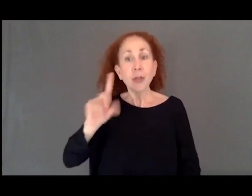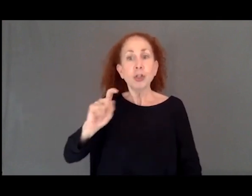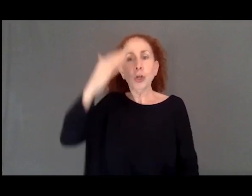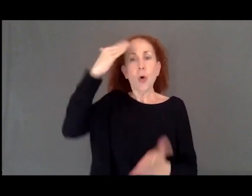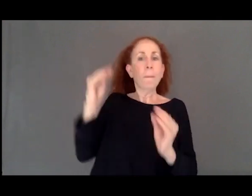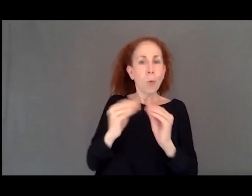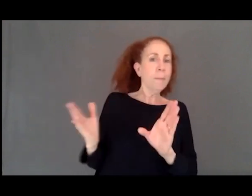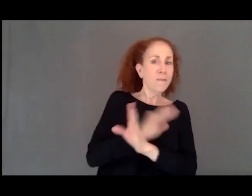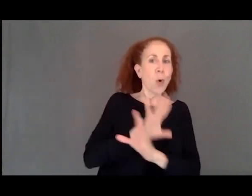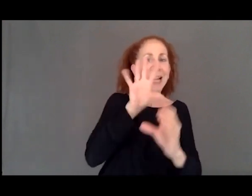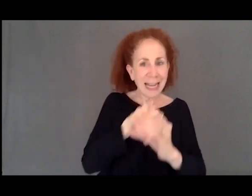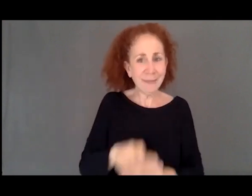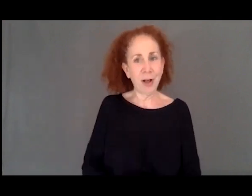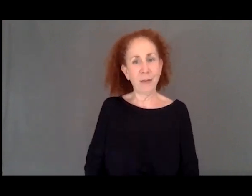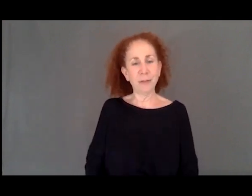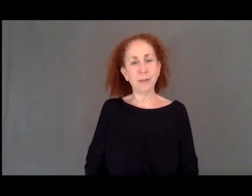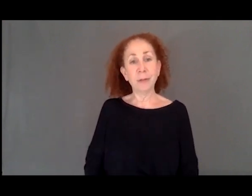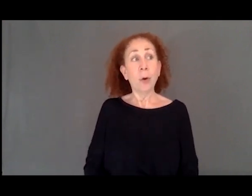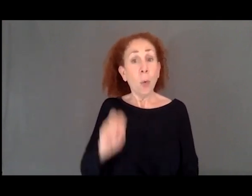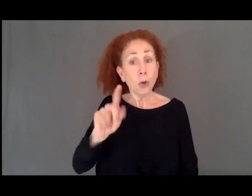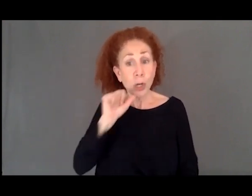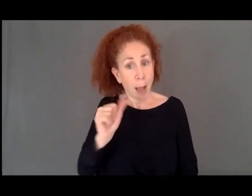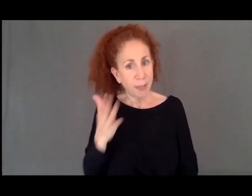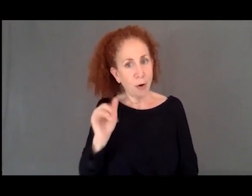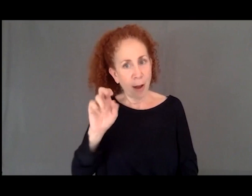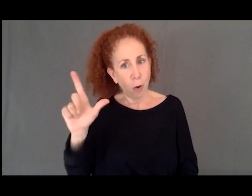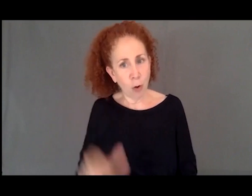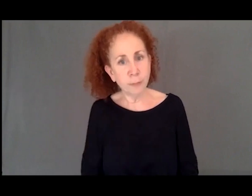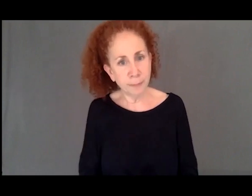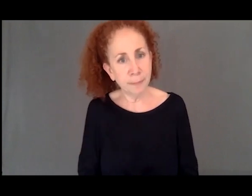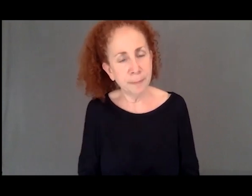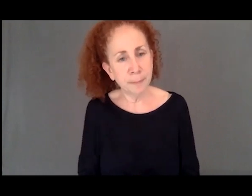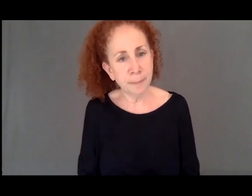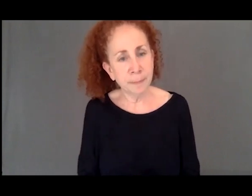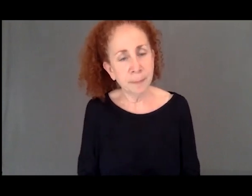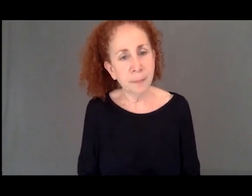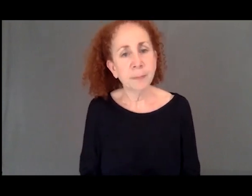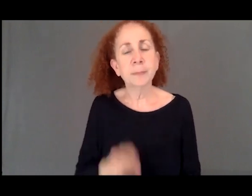be learning more before they get involved or that they shouldn't be getting involved at all.